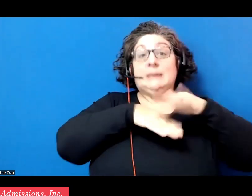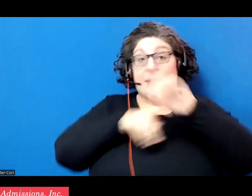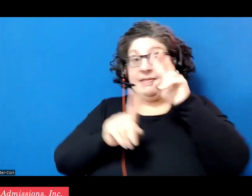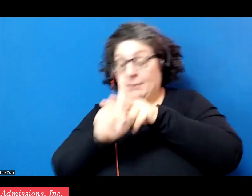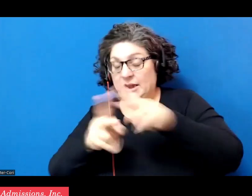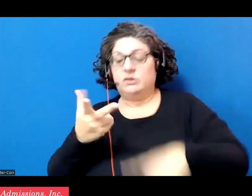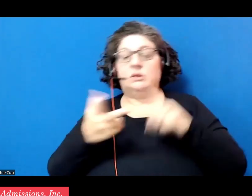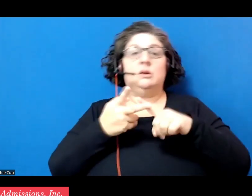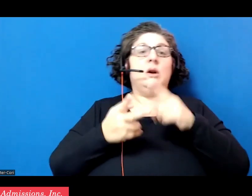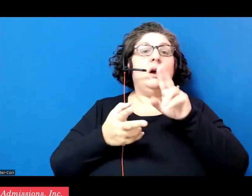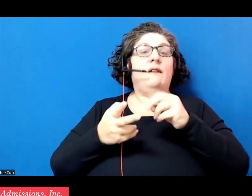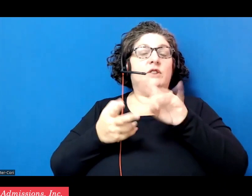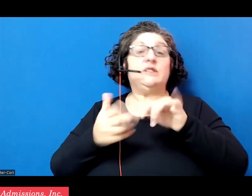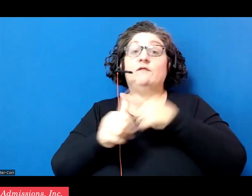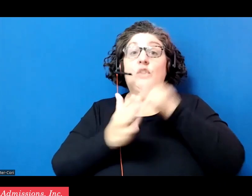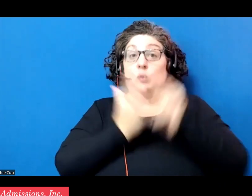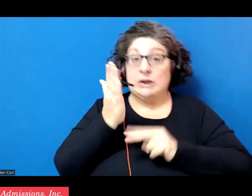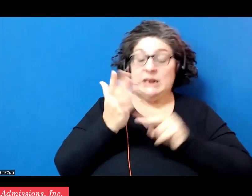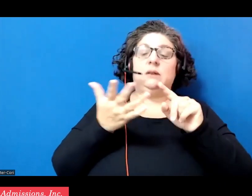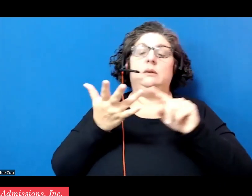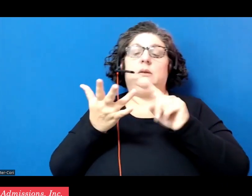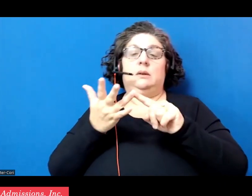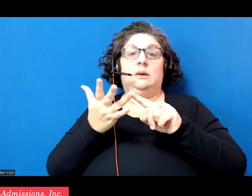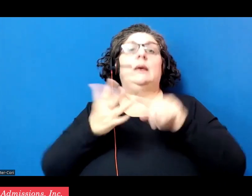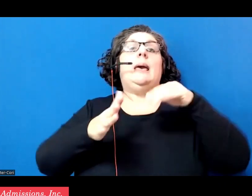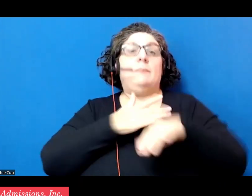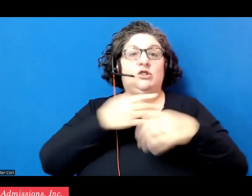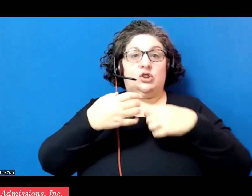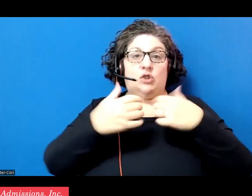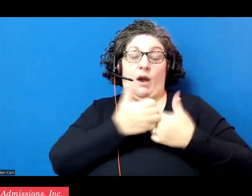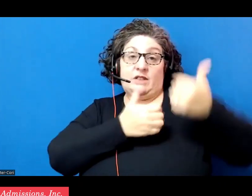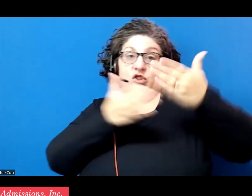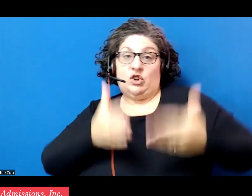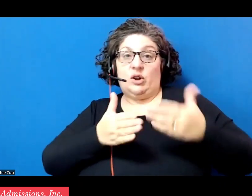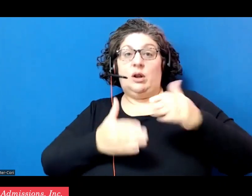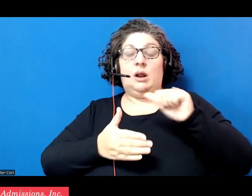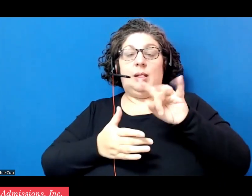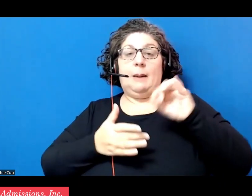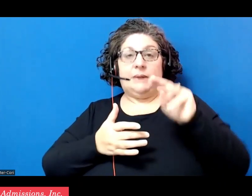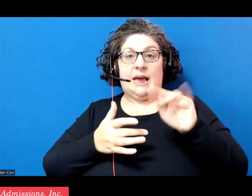Harvard first read of the applications. Admissions officer and alumni interviews.